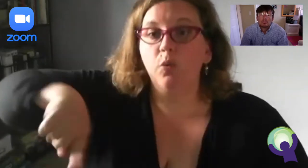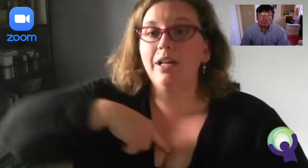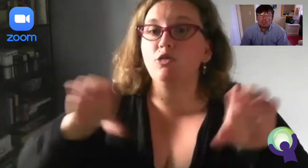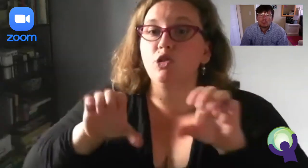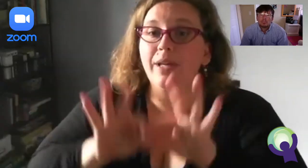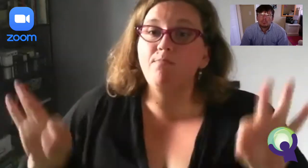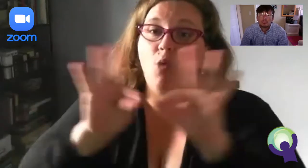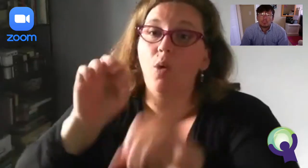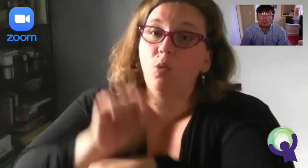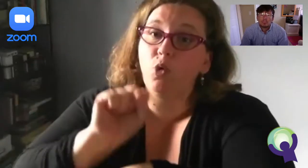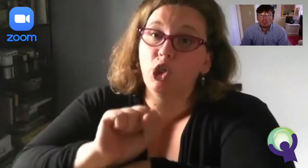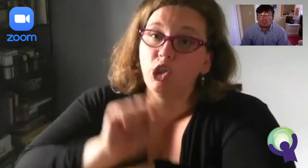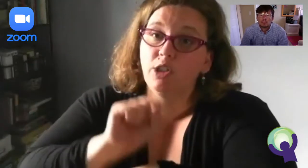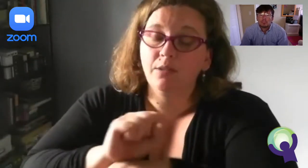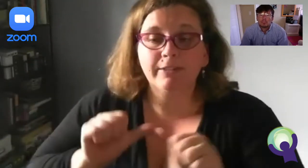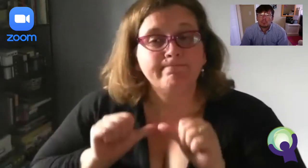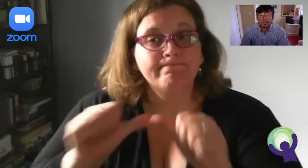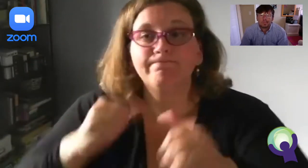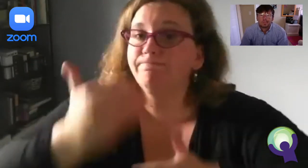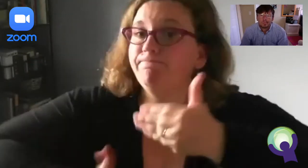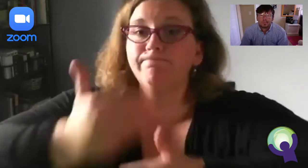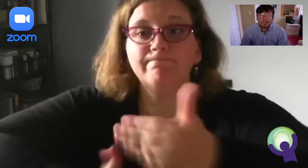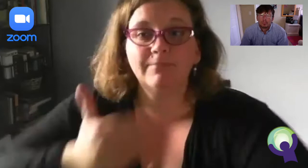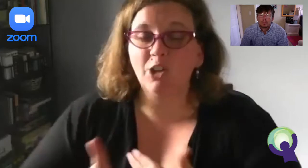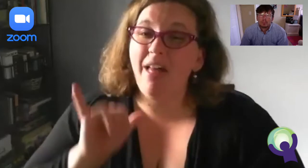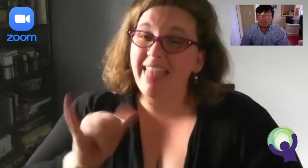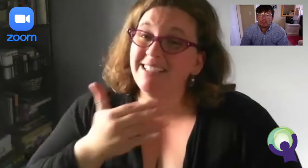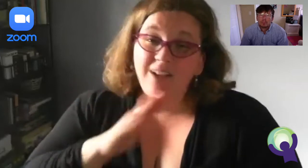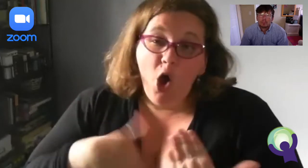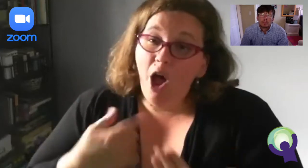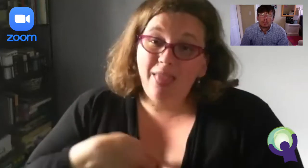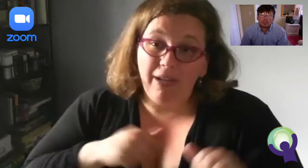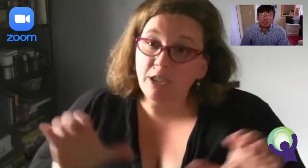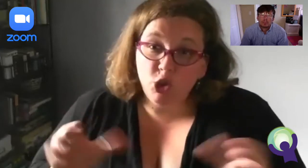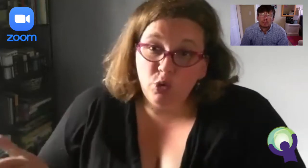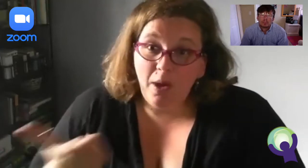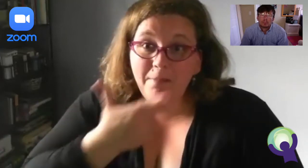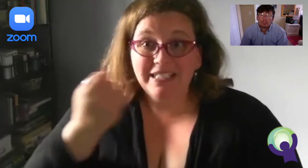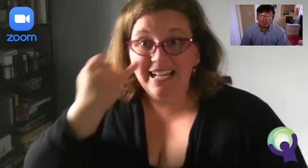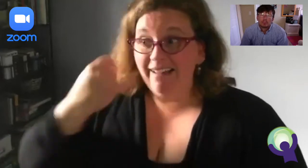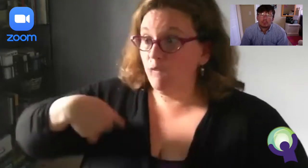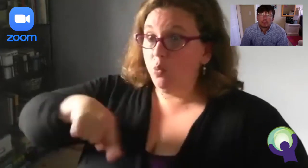that we have to do this because this is the important part of our work...is access and we're doing